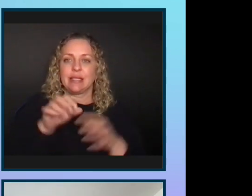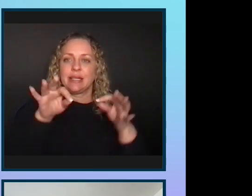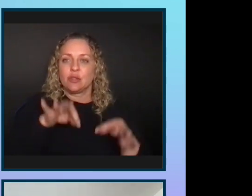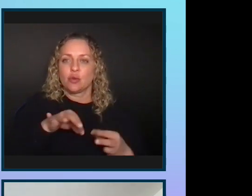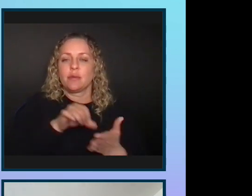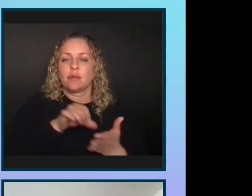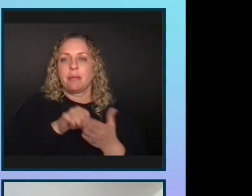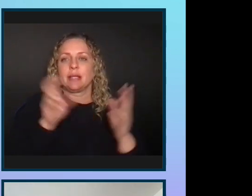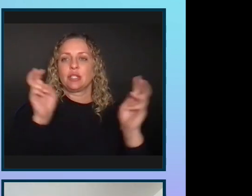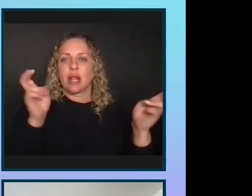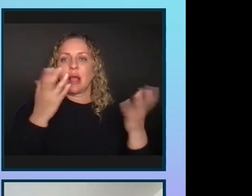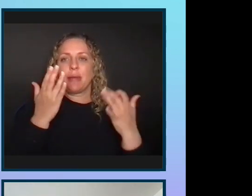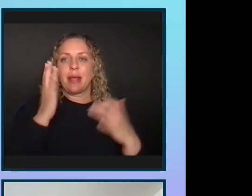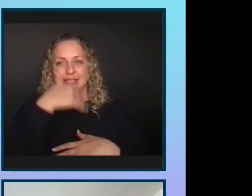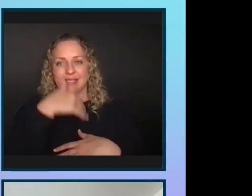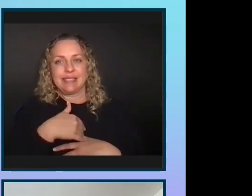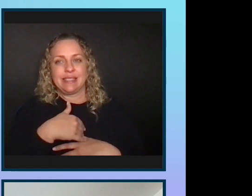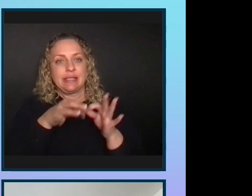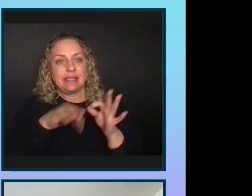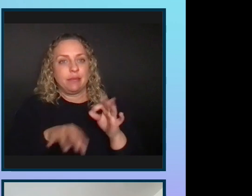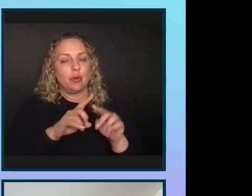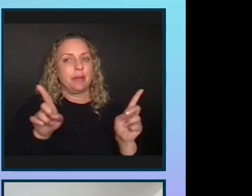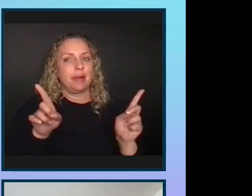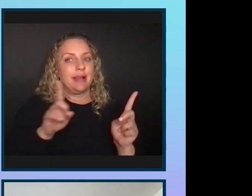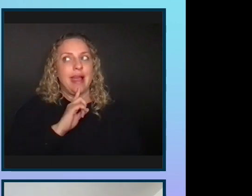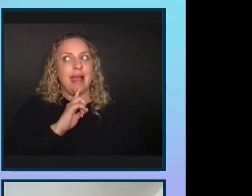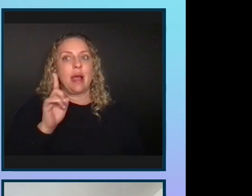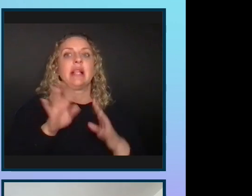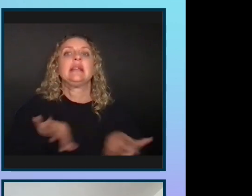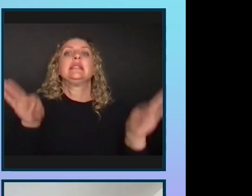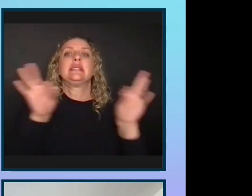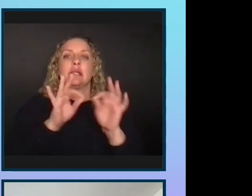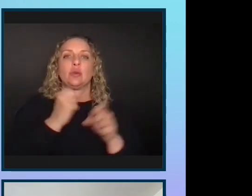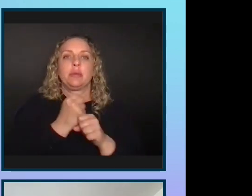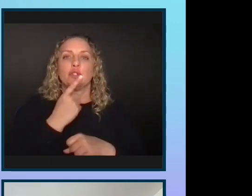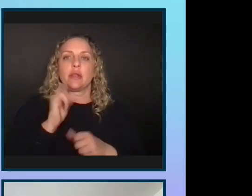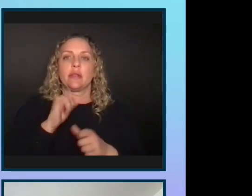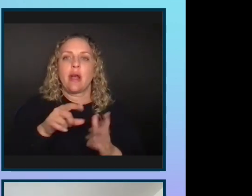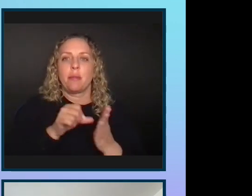Now this might seem like a really simple one, but it's absolutely essential to make sure that our pages are easy to understand